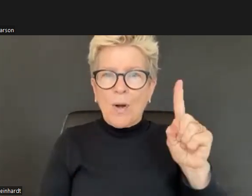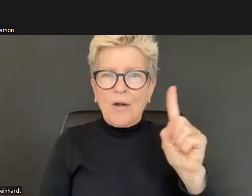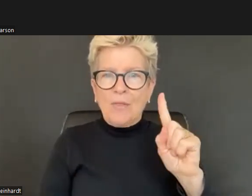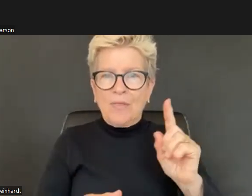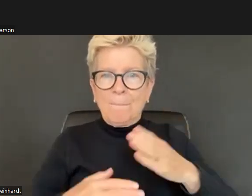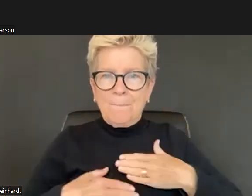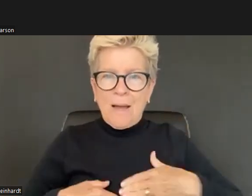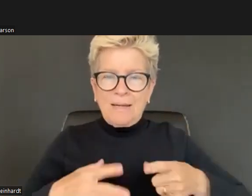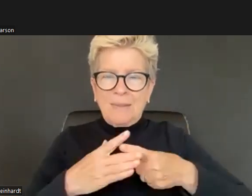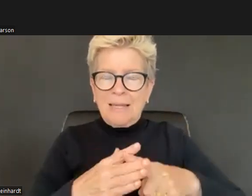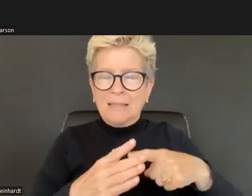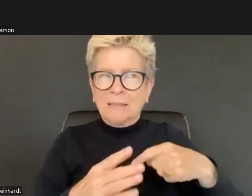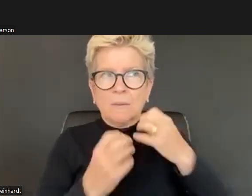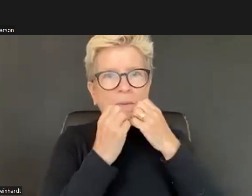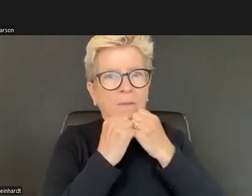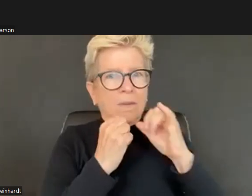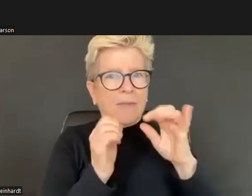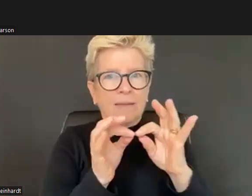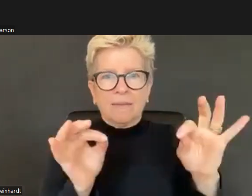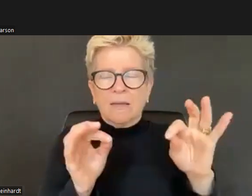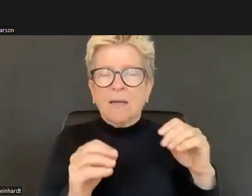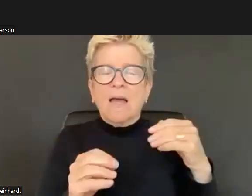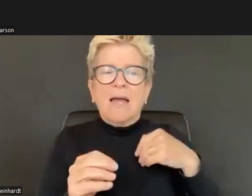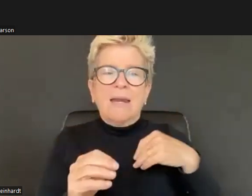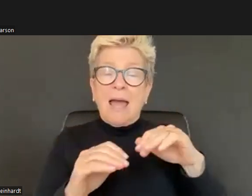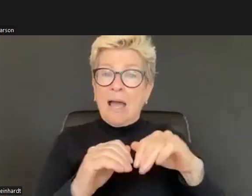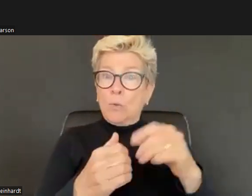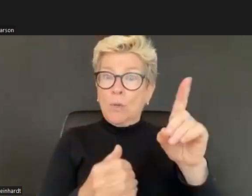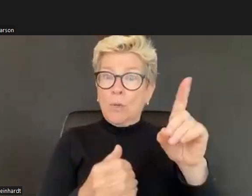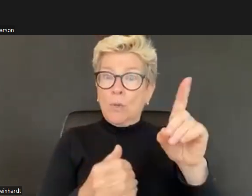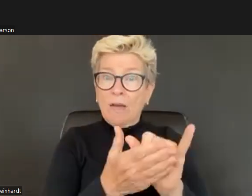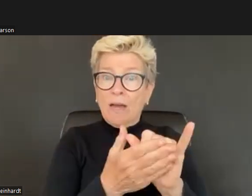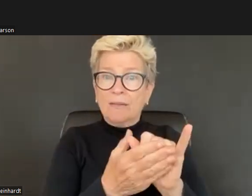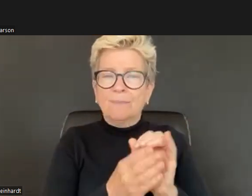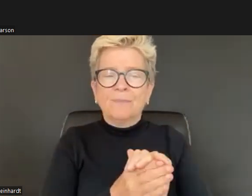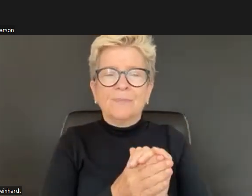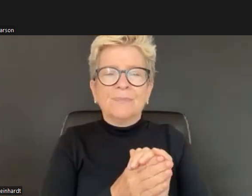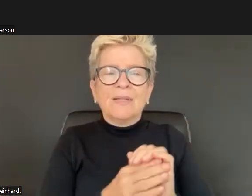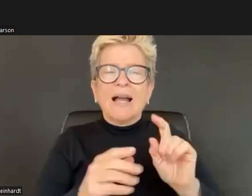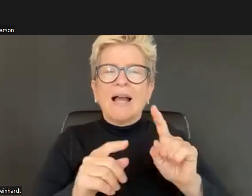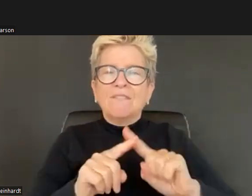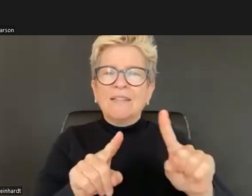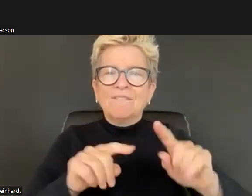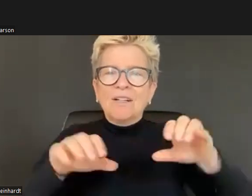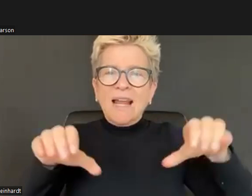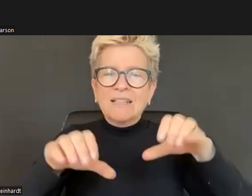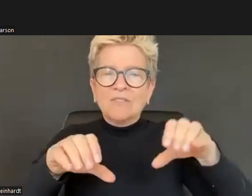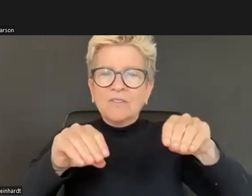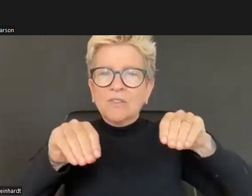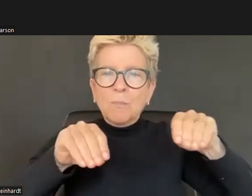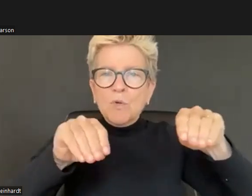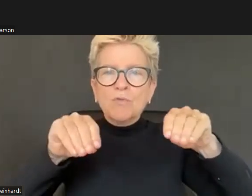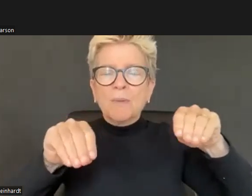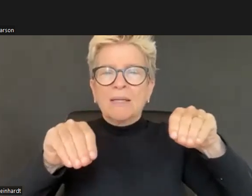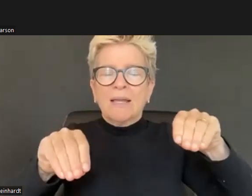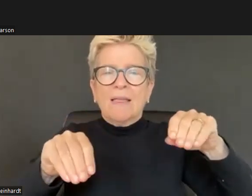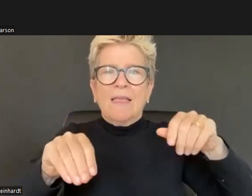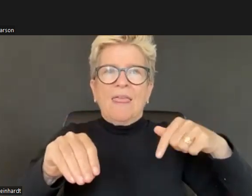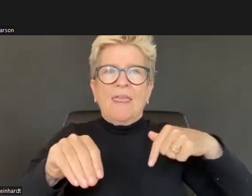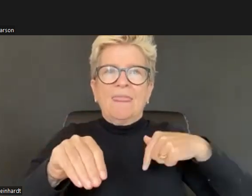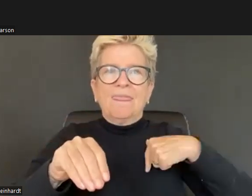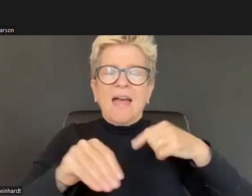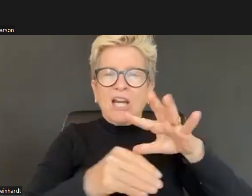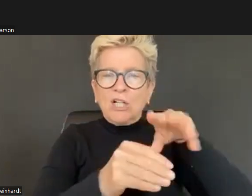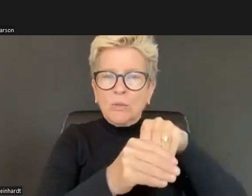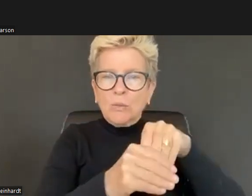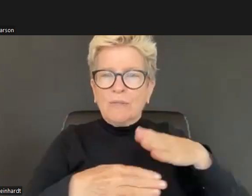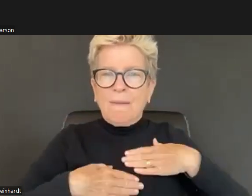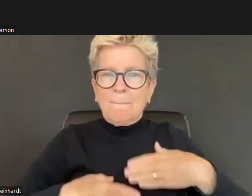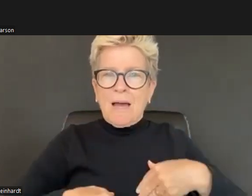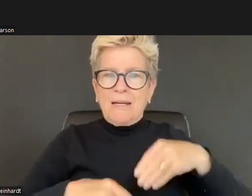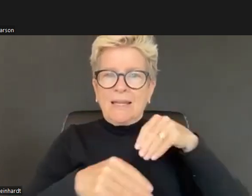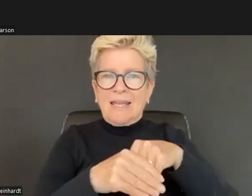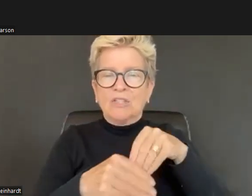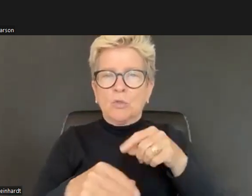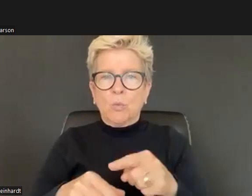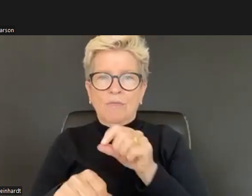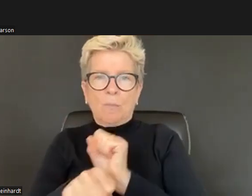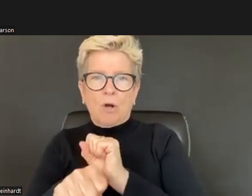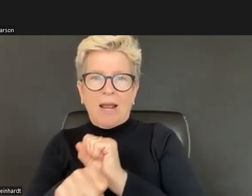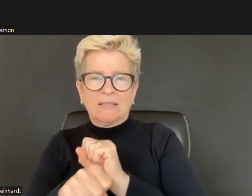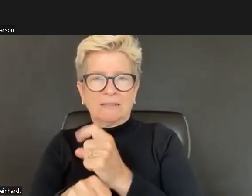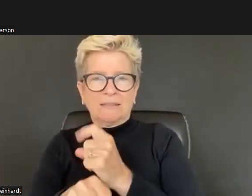And. Yeah, so and I consider how to, you know, center the thriving of all human bodies in my care, you know, Rescue Manikim said your body all of our bodies are we're changing the status quo must begin.